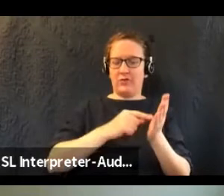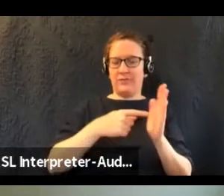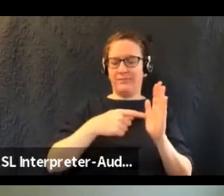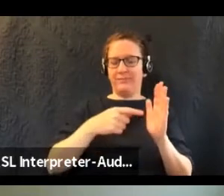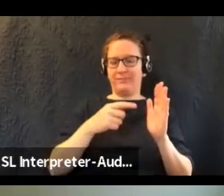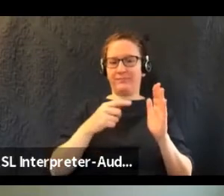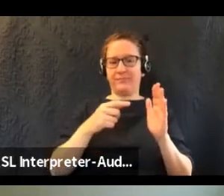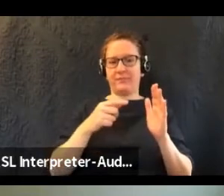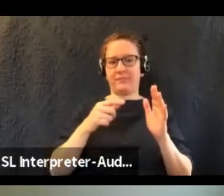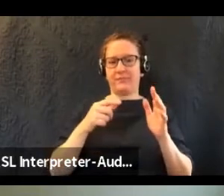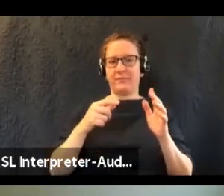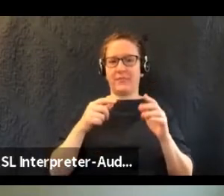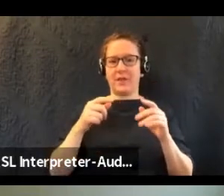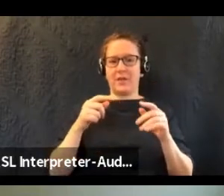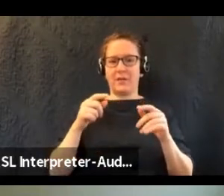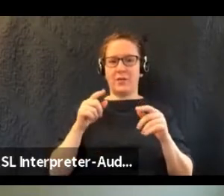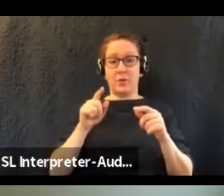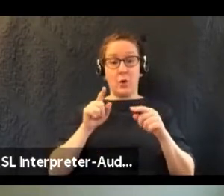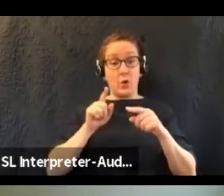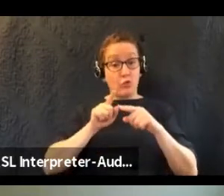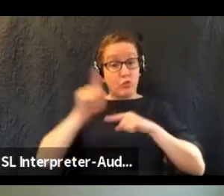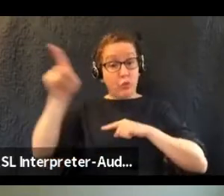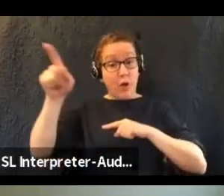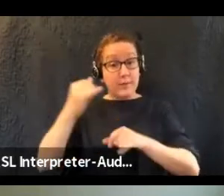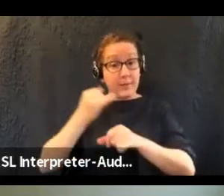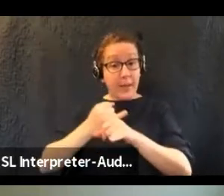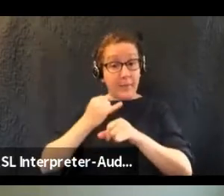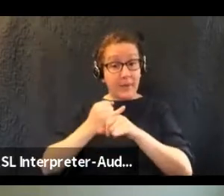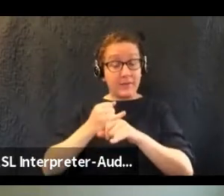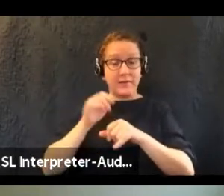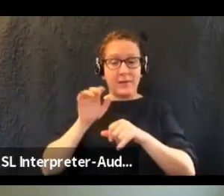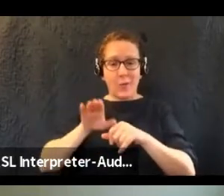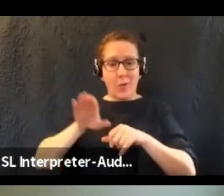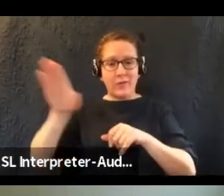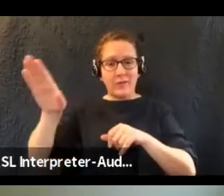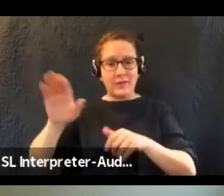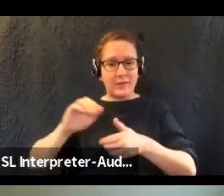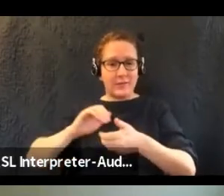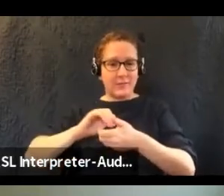cross campus and overseas collaborations, and this would apply for both incoming and